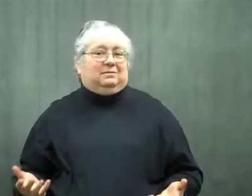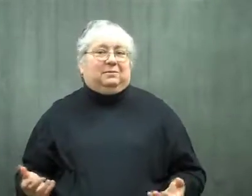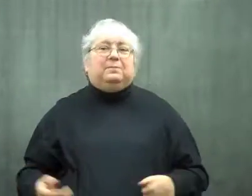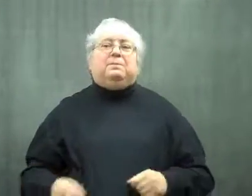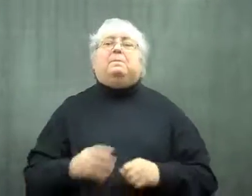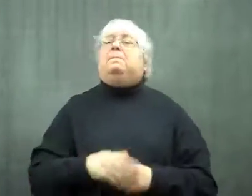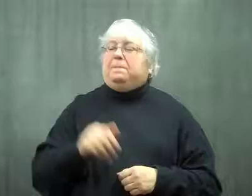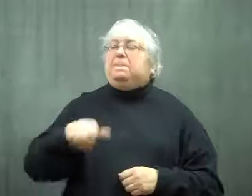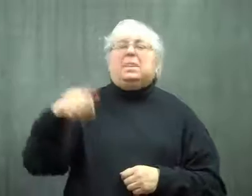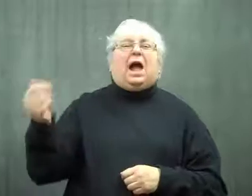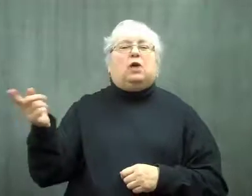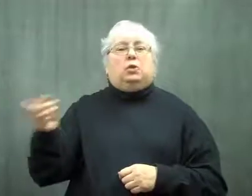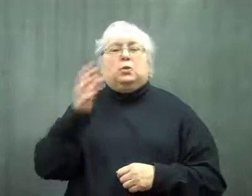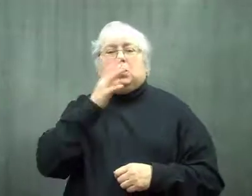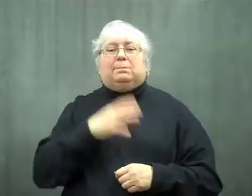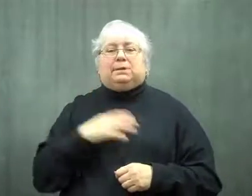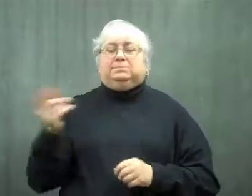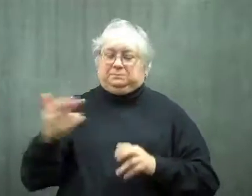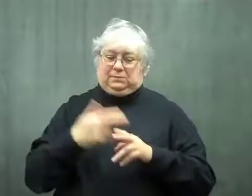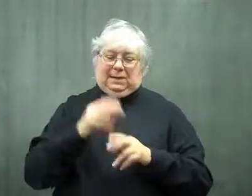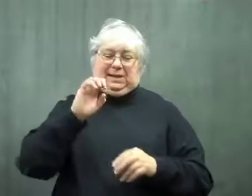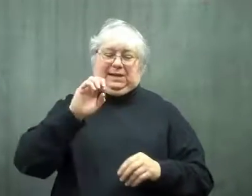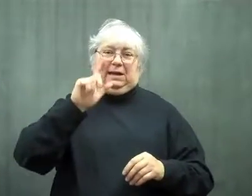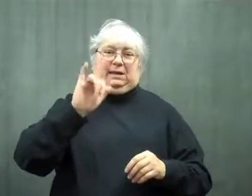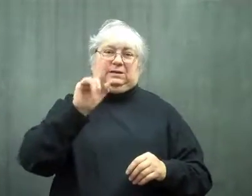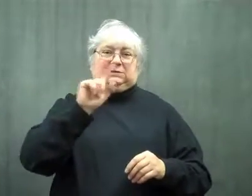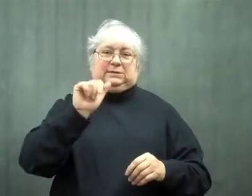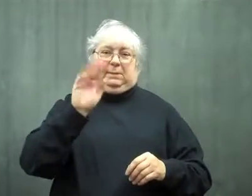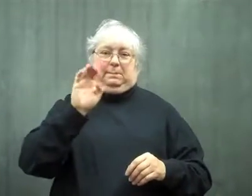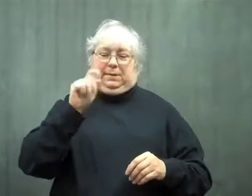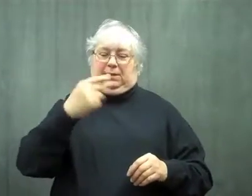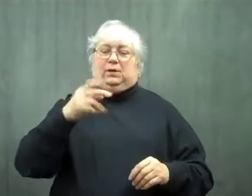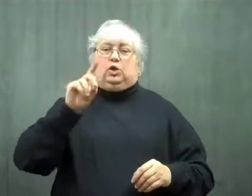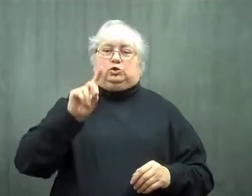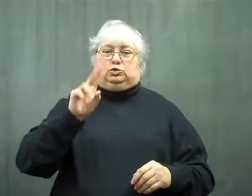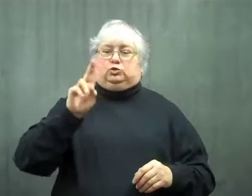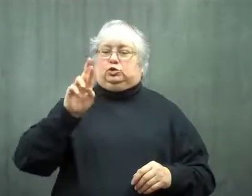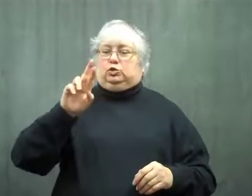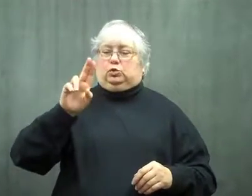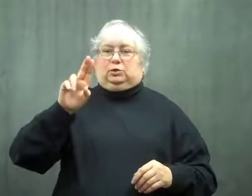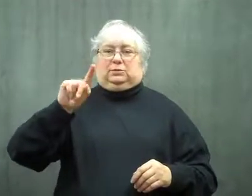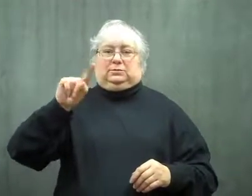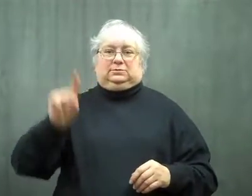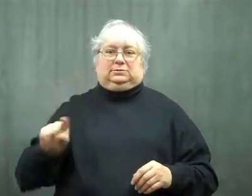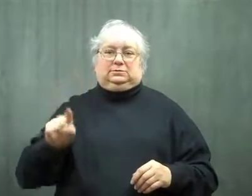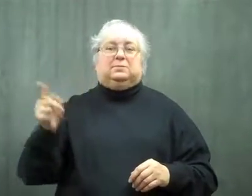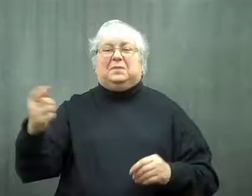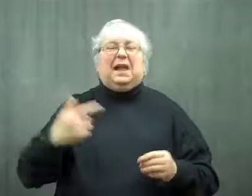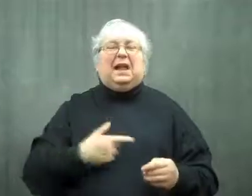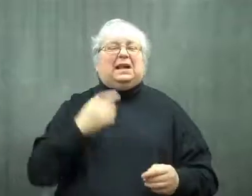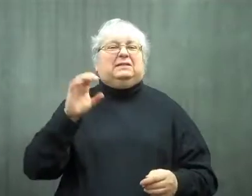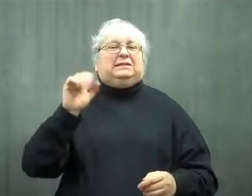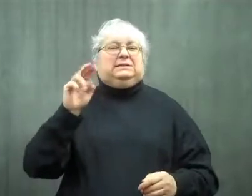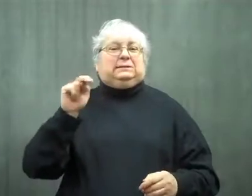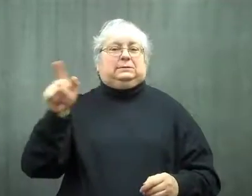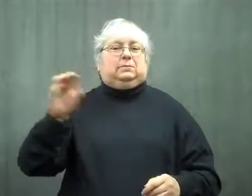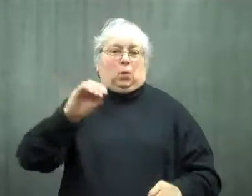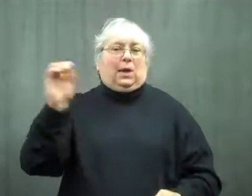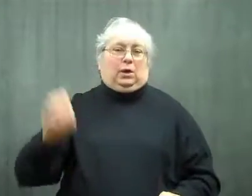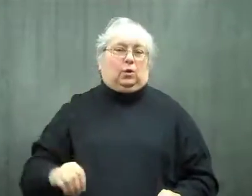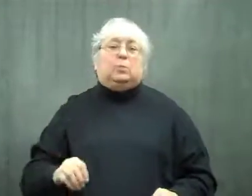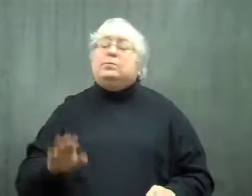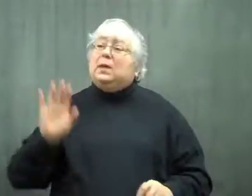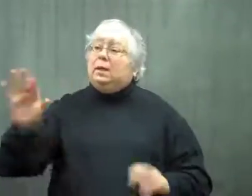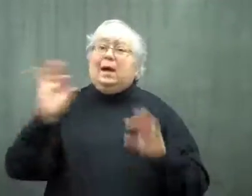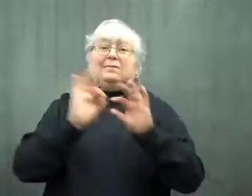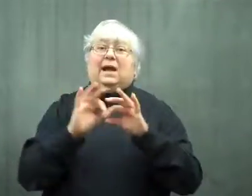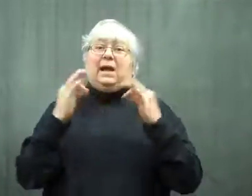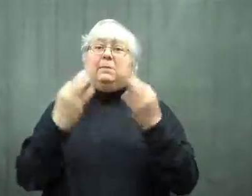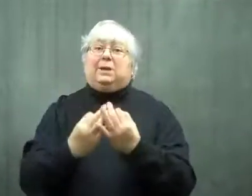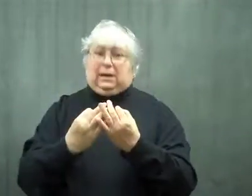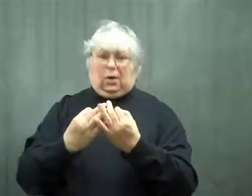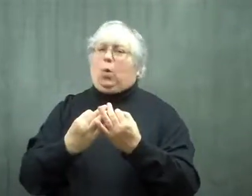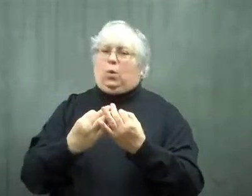Elizabeth Duruz lives in Cincinnati, Ohio.